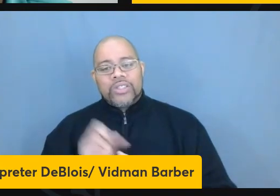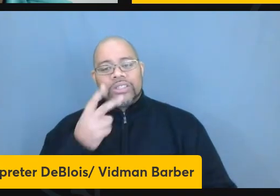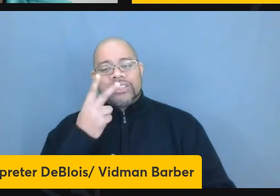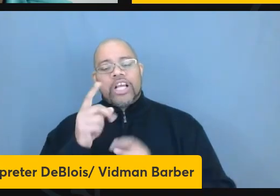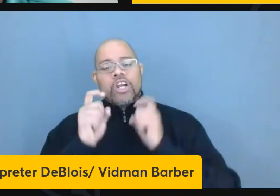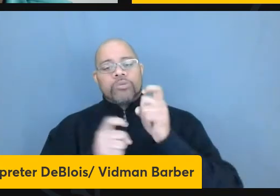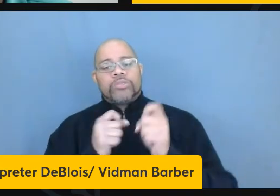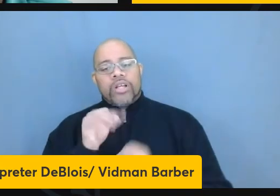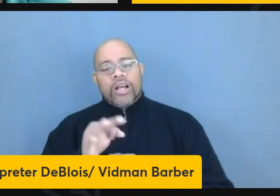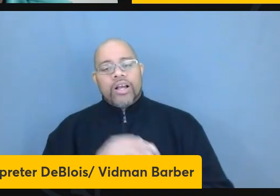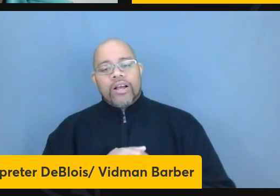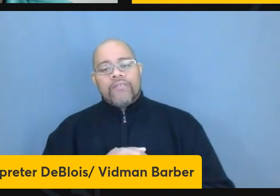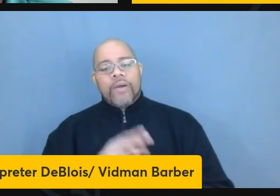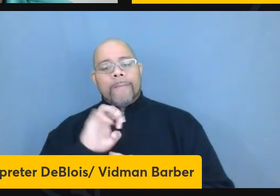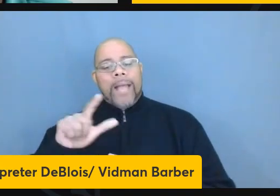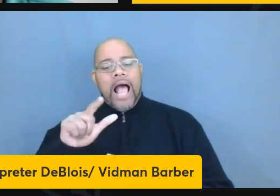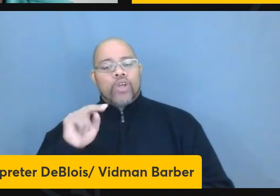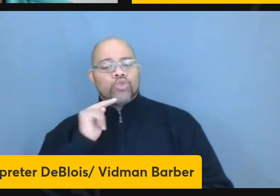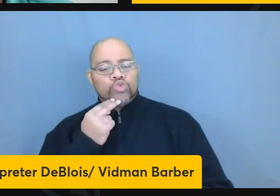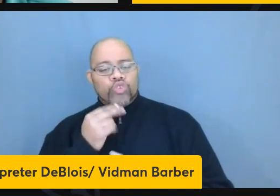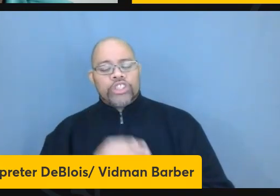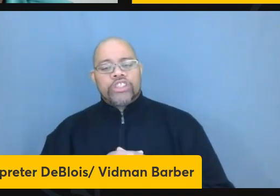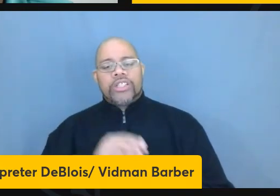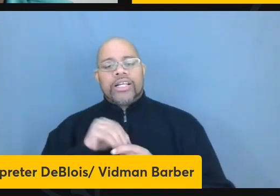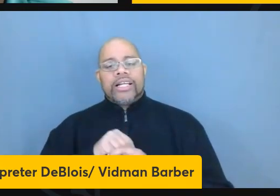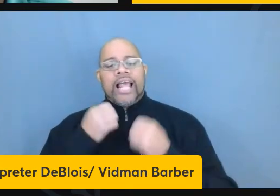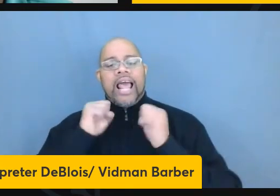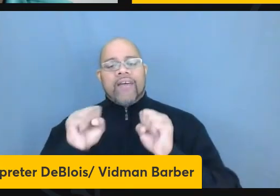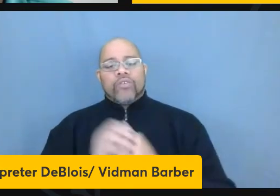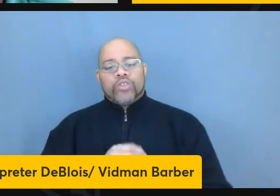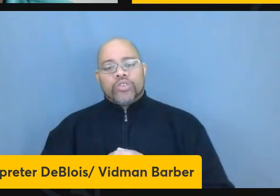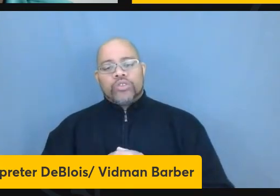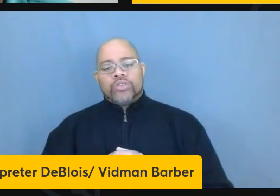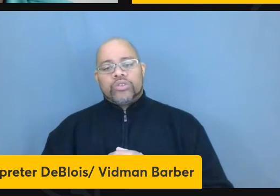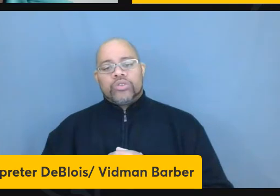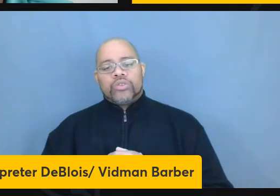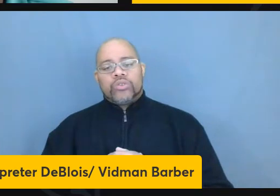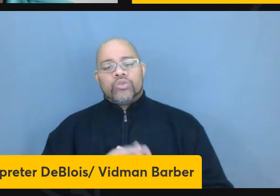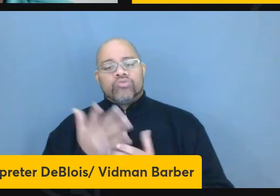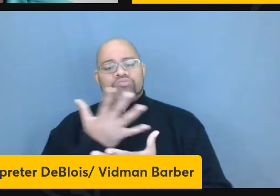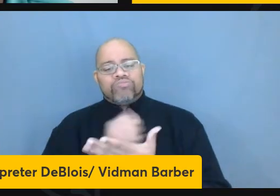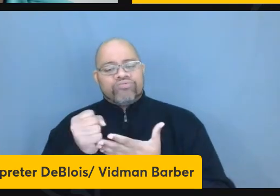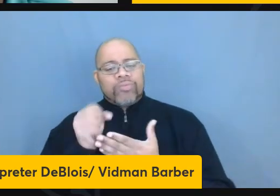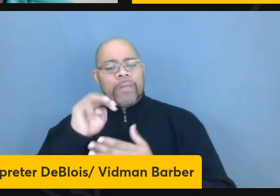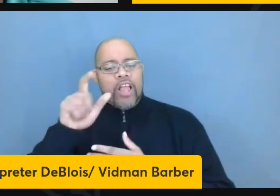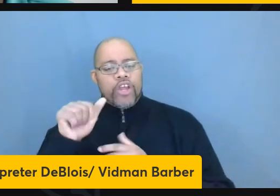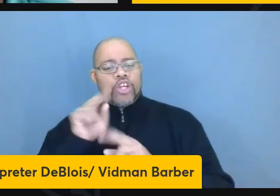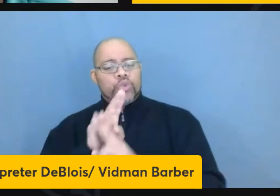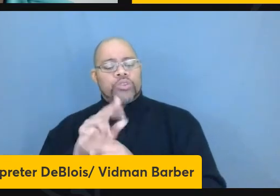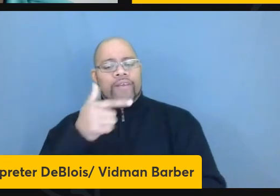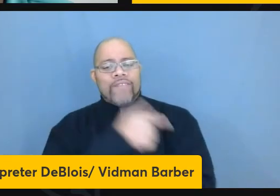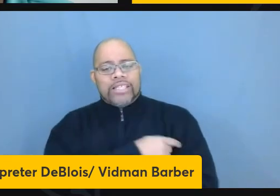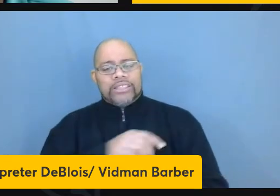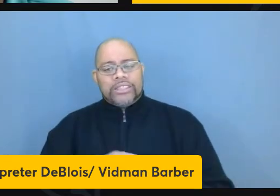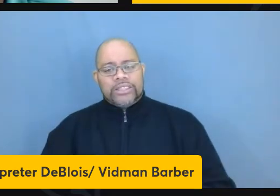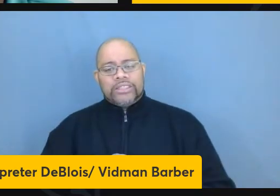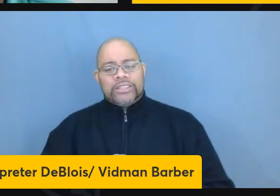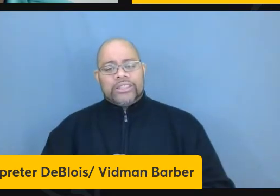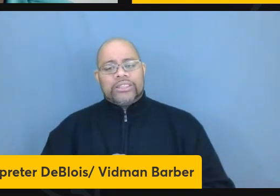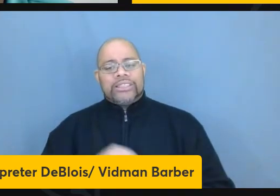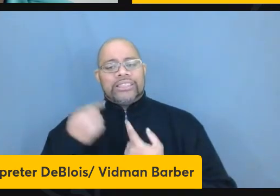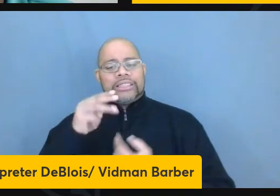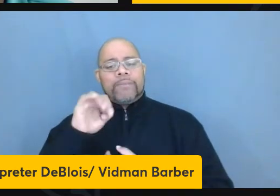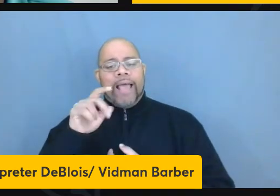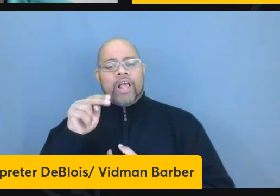of malnutrition in the effort to eradicate malaria using vaccine since malnutrition affect development of immunity?